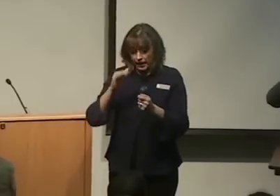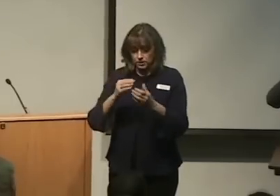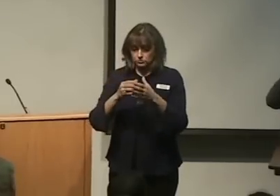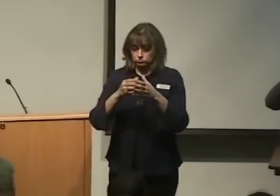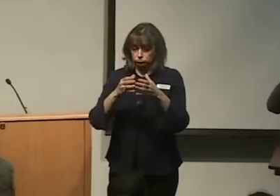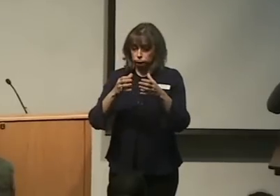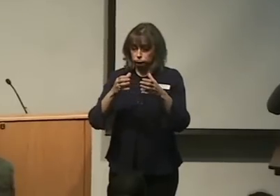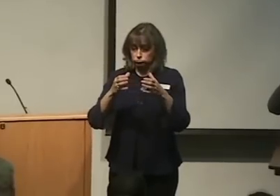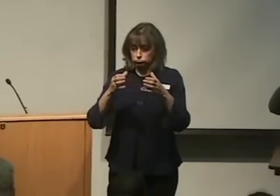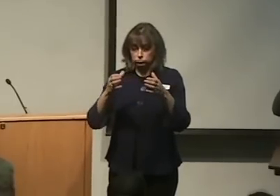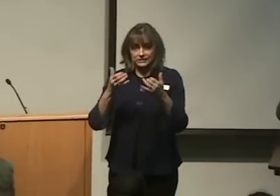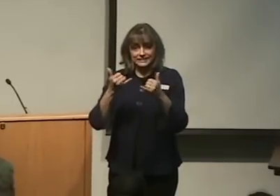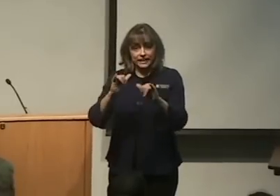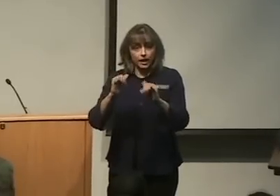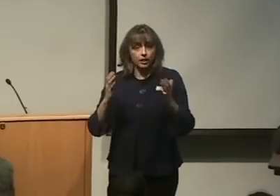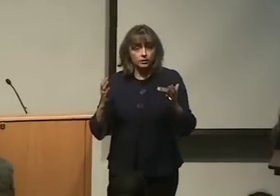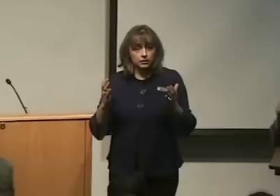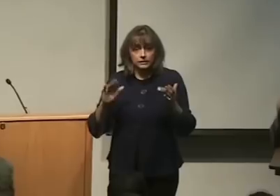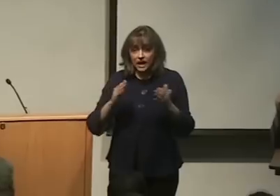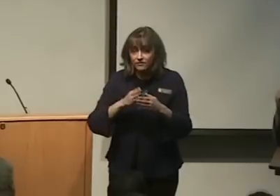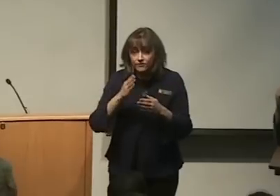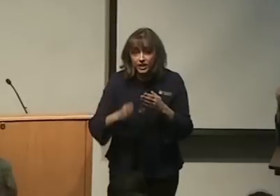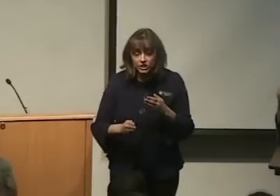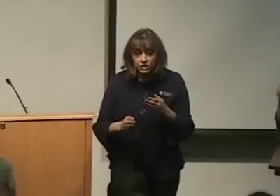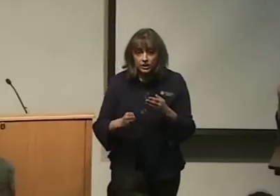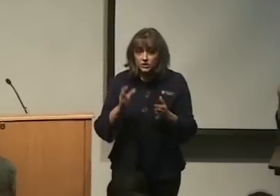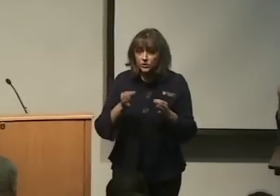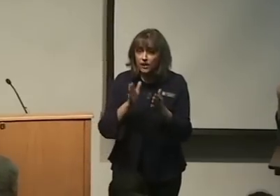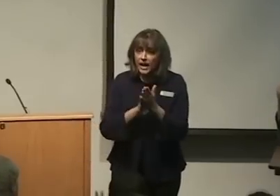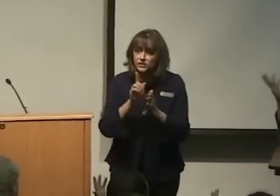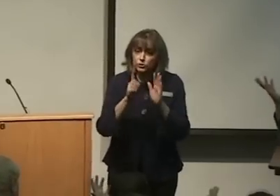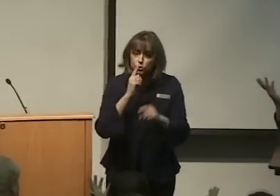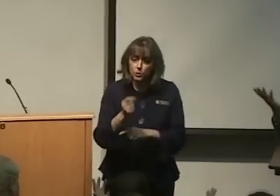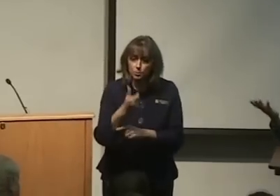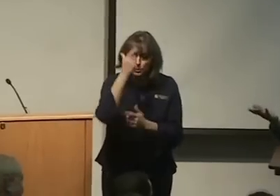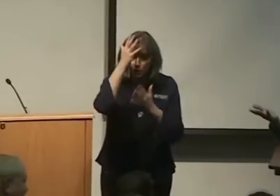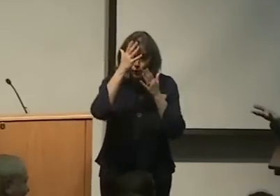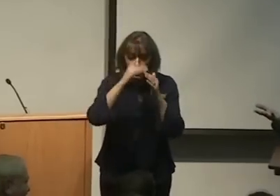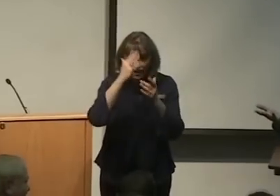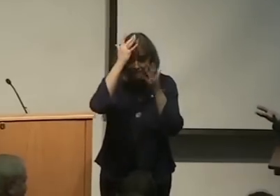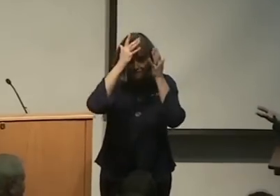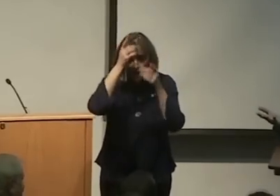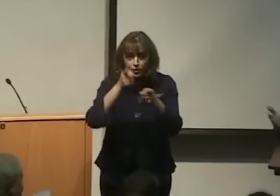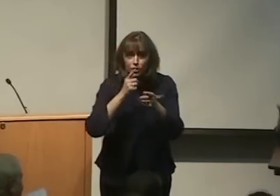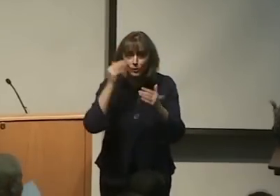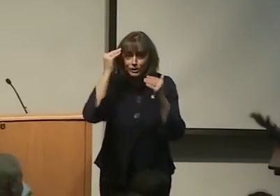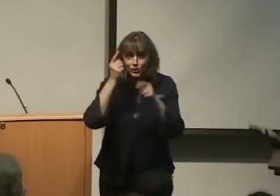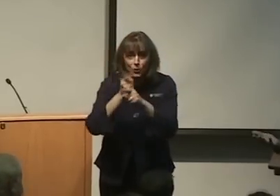So if I asked you should you set your hair on fire, you're an adult, it doesn't take you very long.